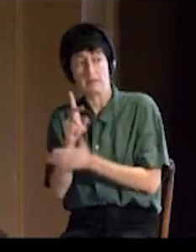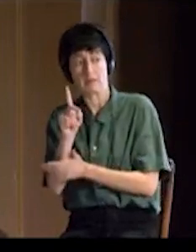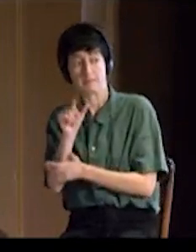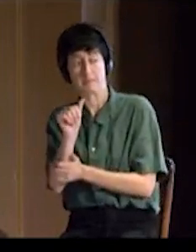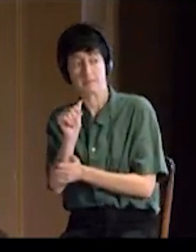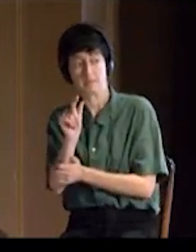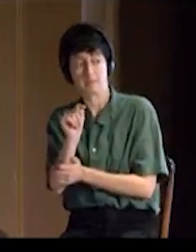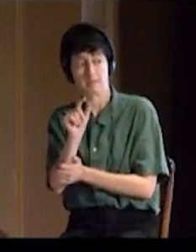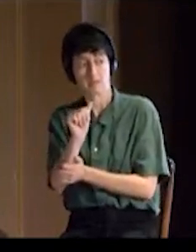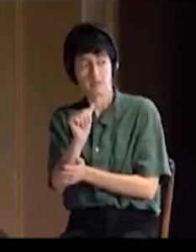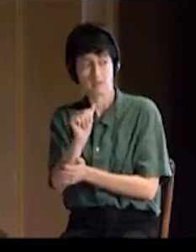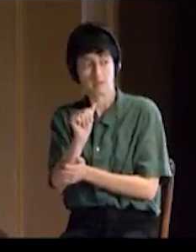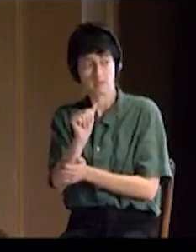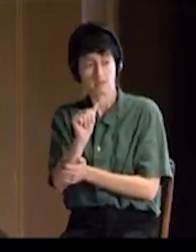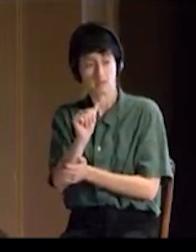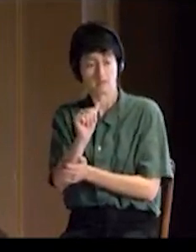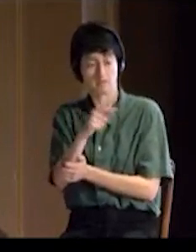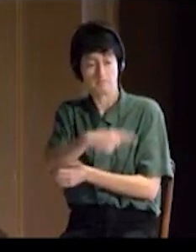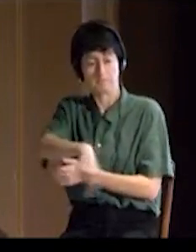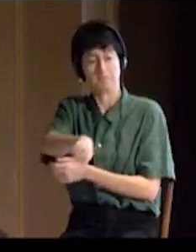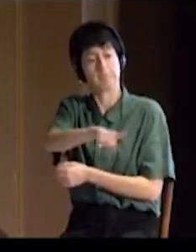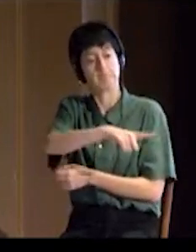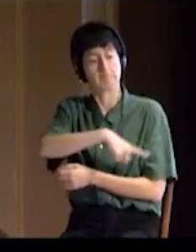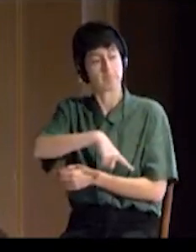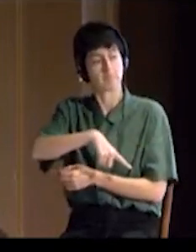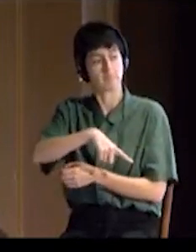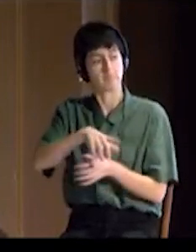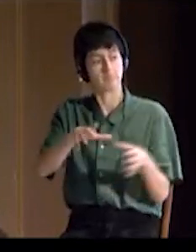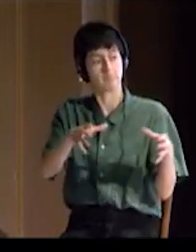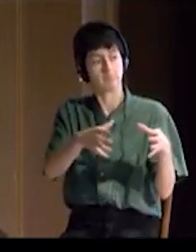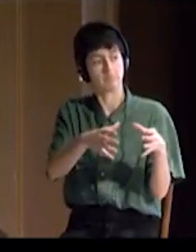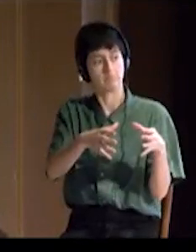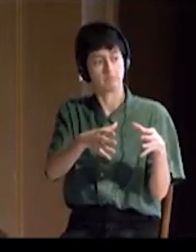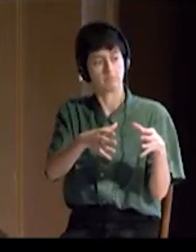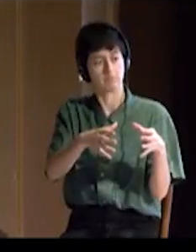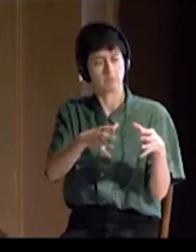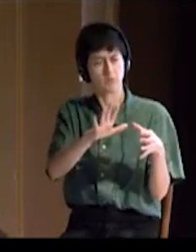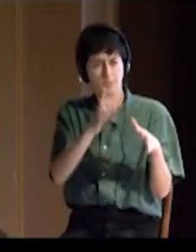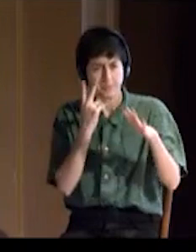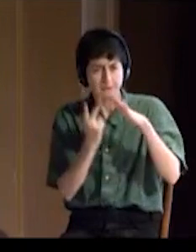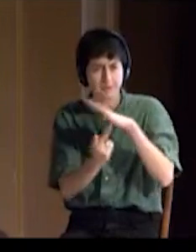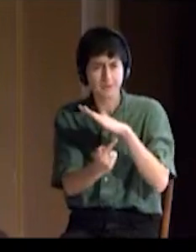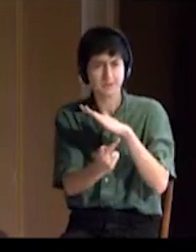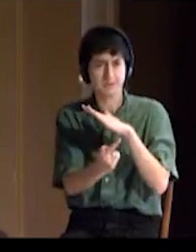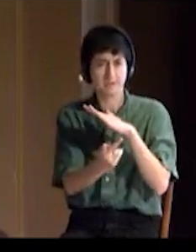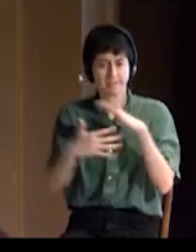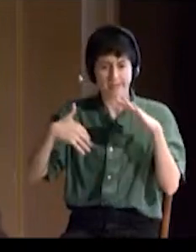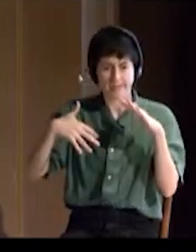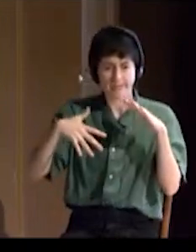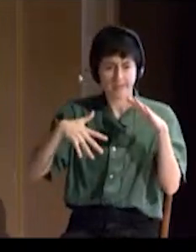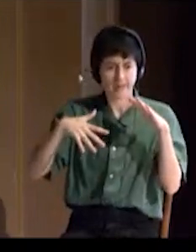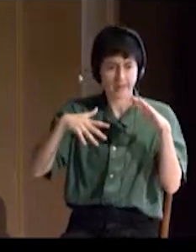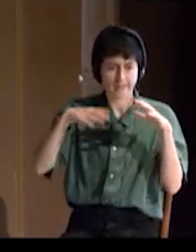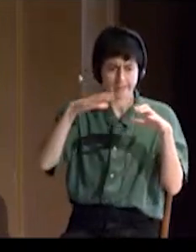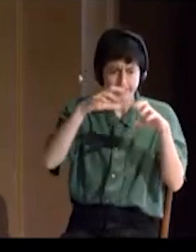what would you predict about the unexplored diversity which have never been collected?